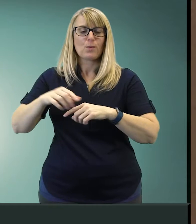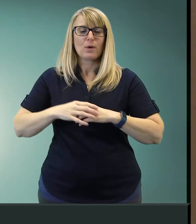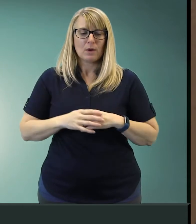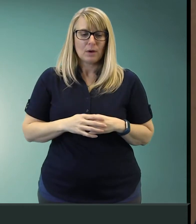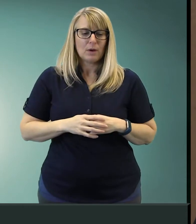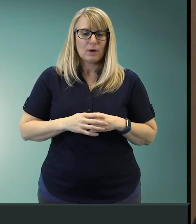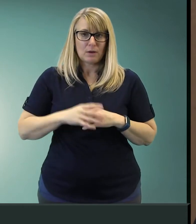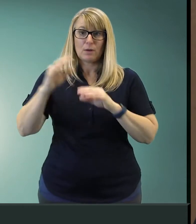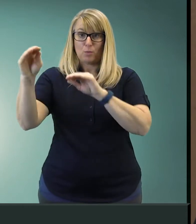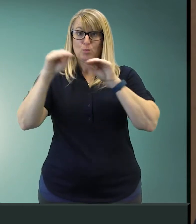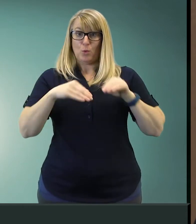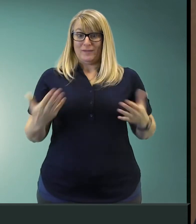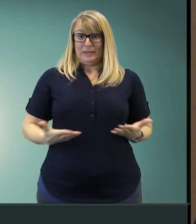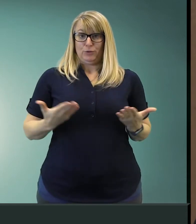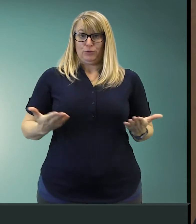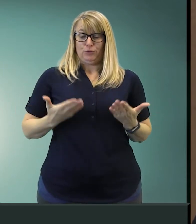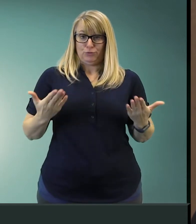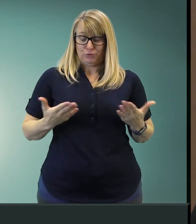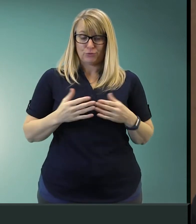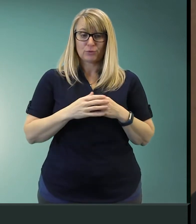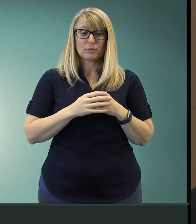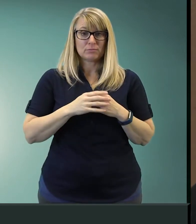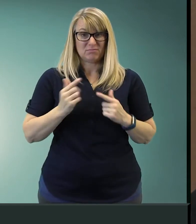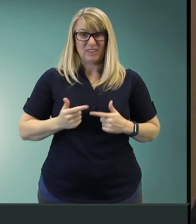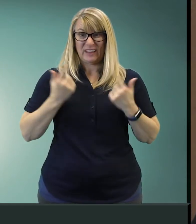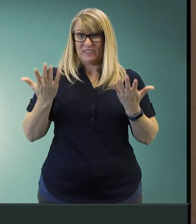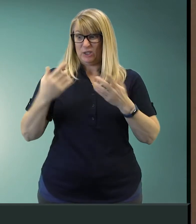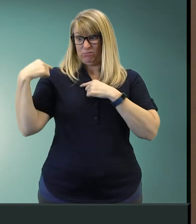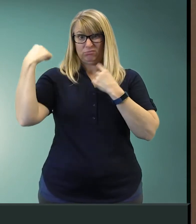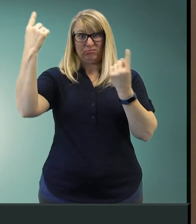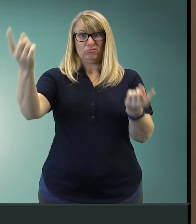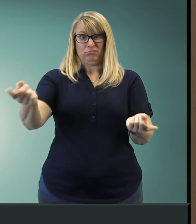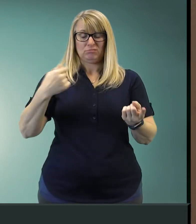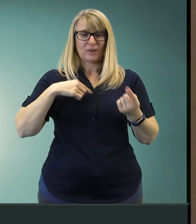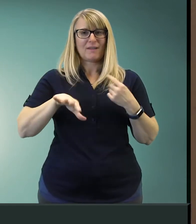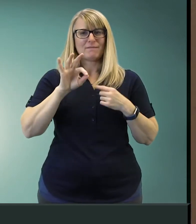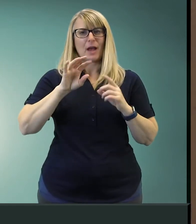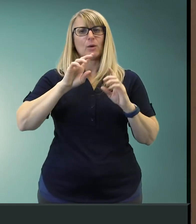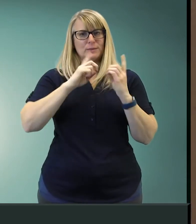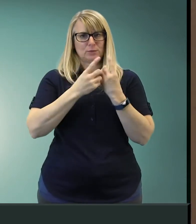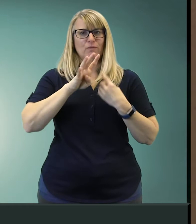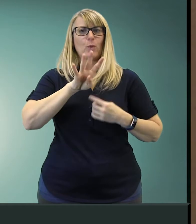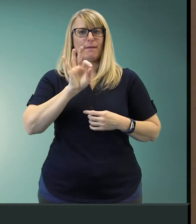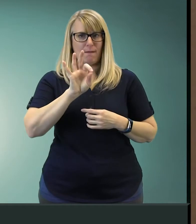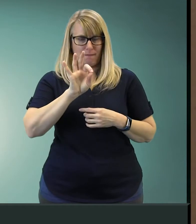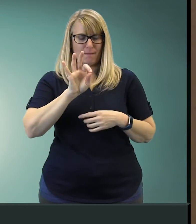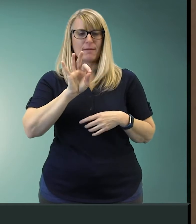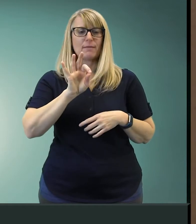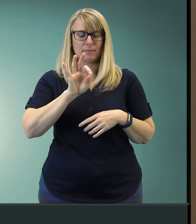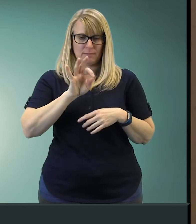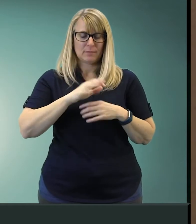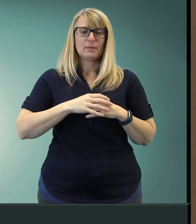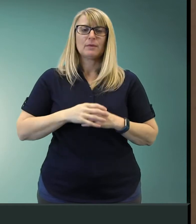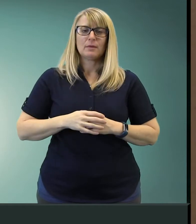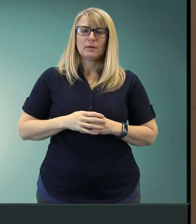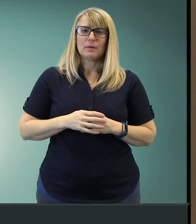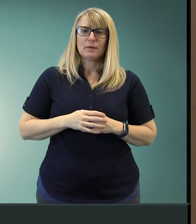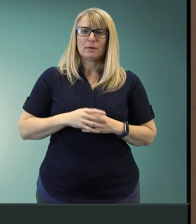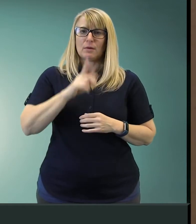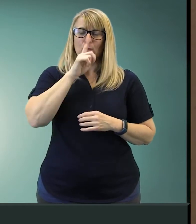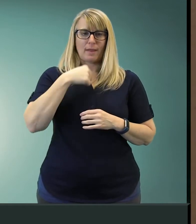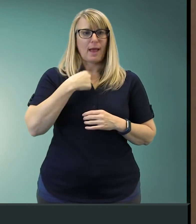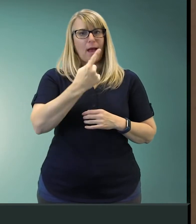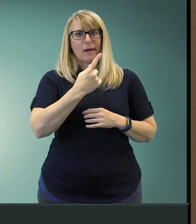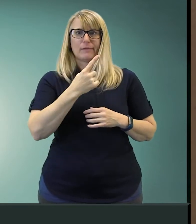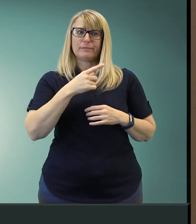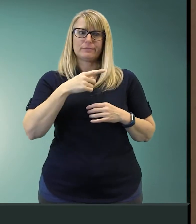and we moved up here. I've lived up here since, and we found D49. Now, I've had a vision instructor